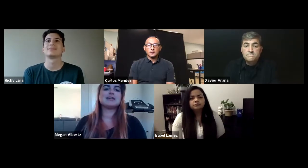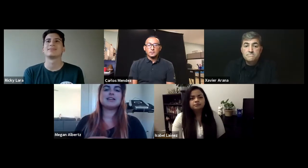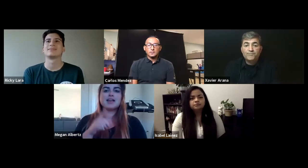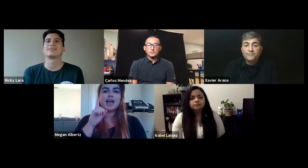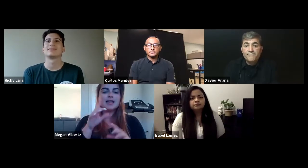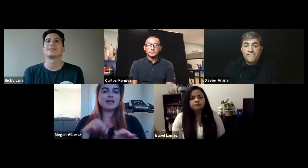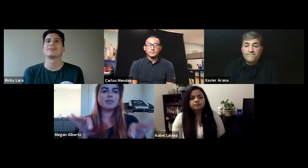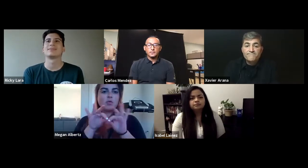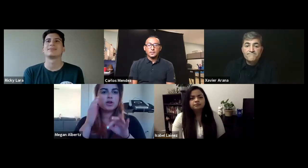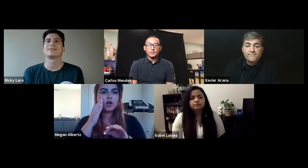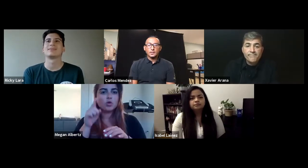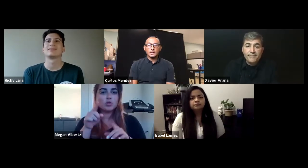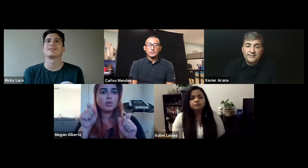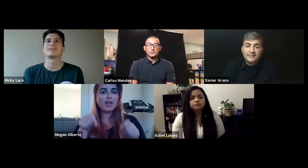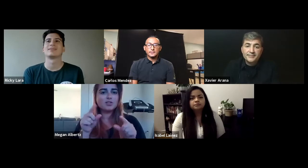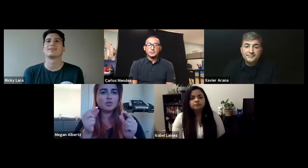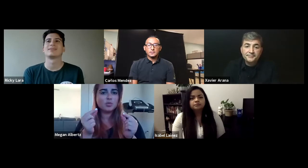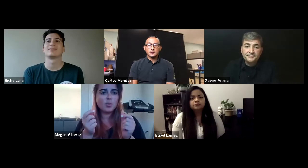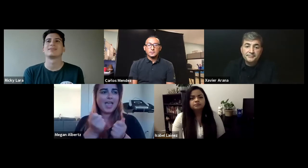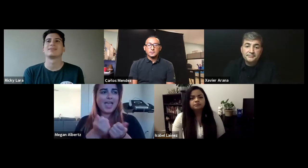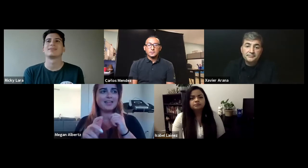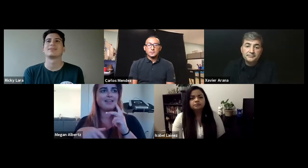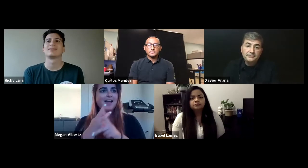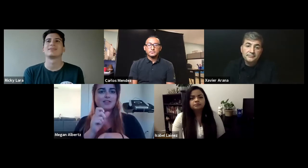There's plenty of cultures,